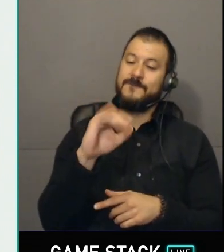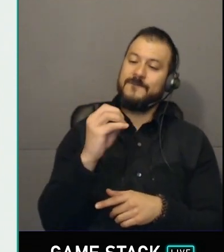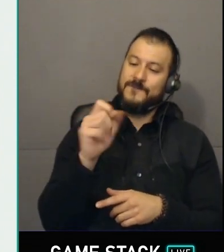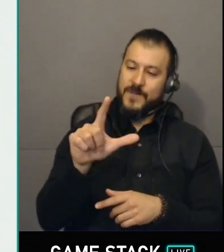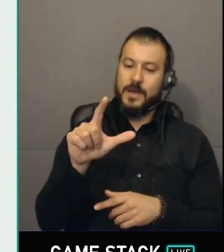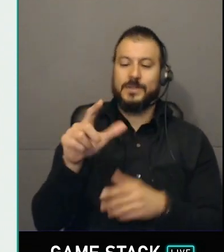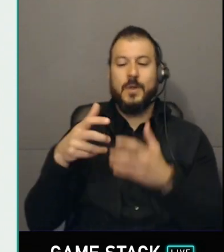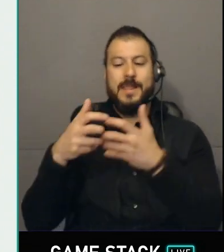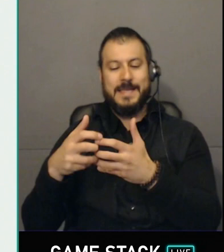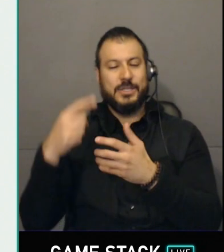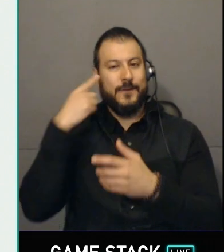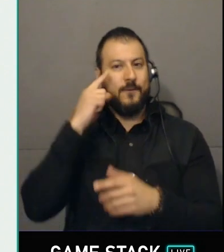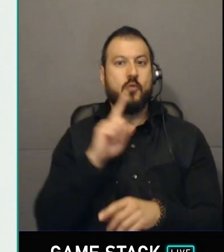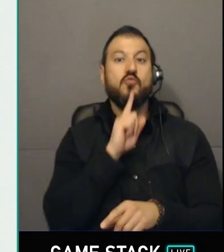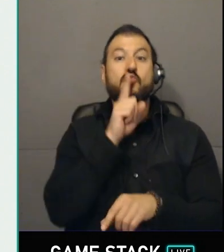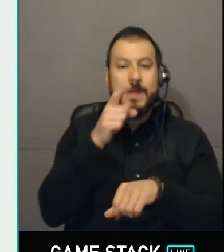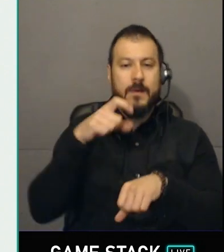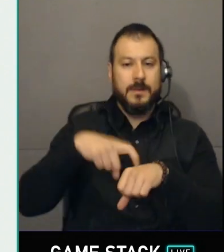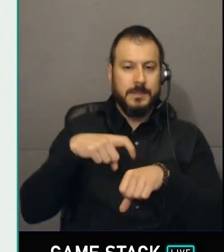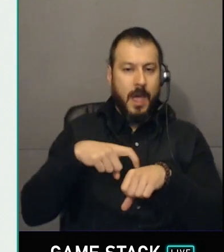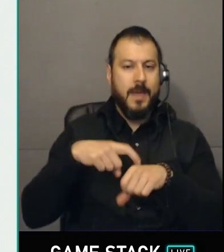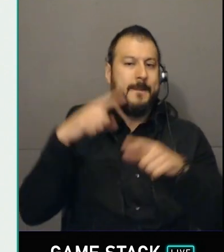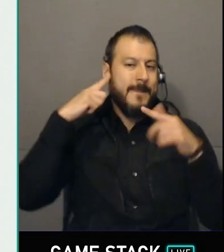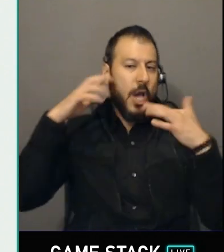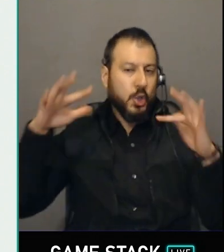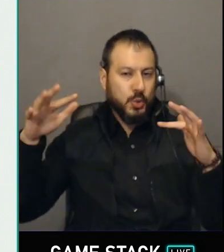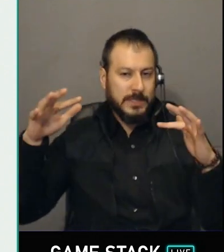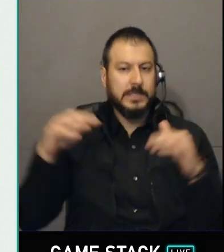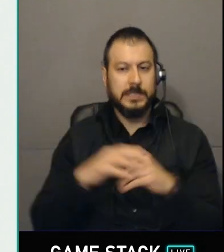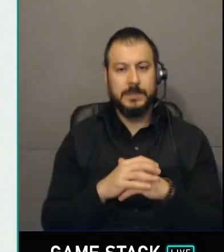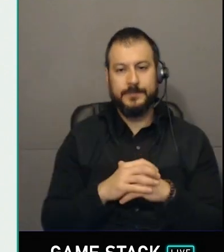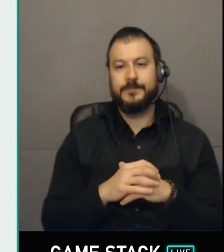which was born out of the Advanced Technology Group.